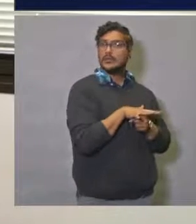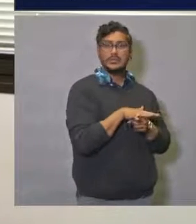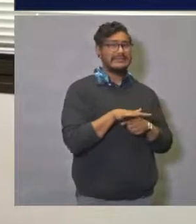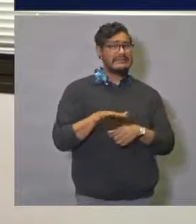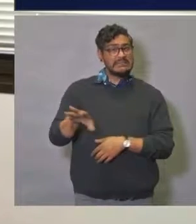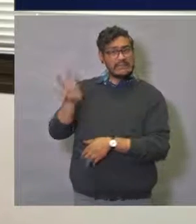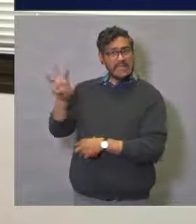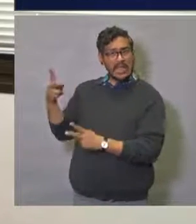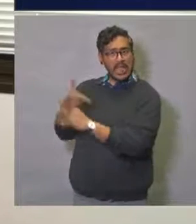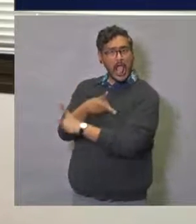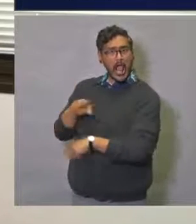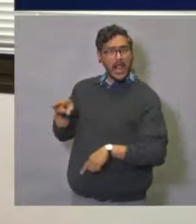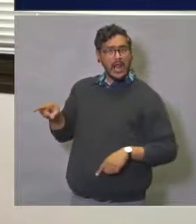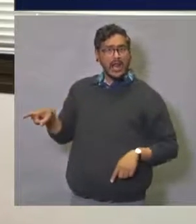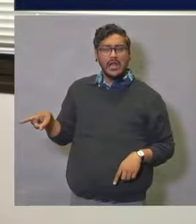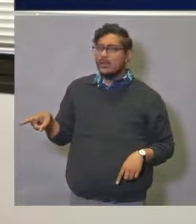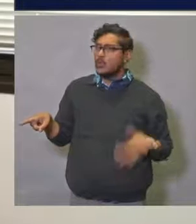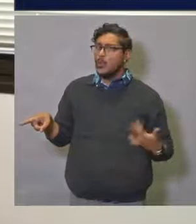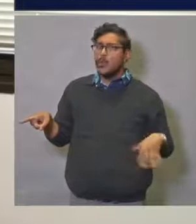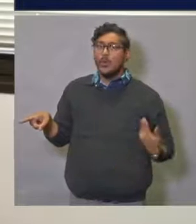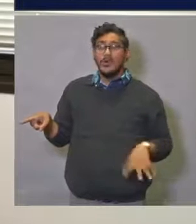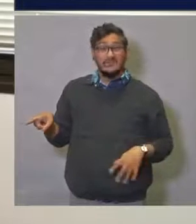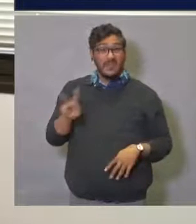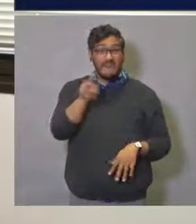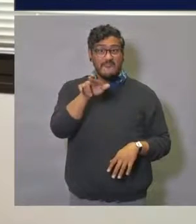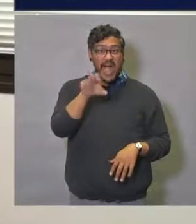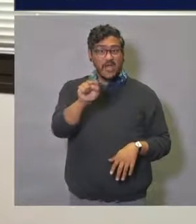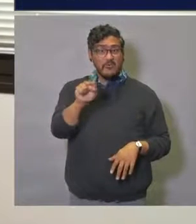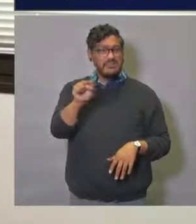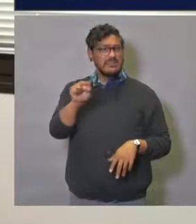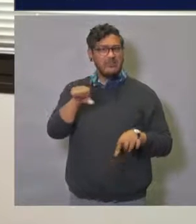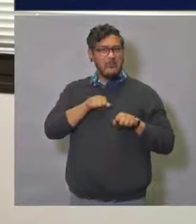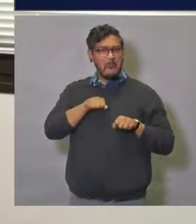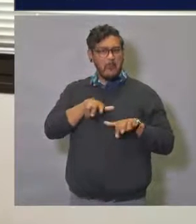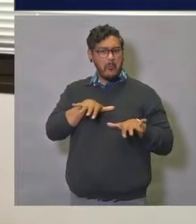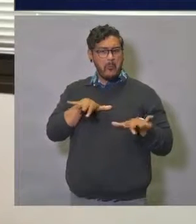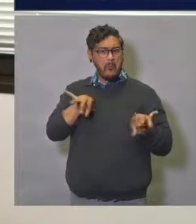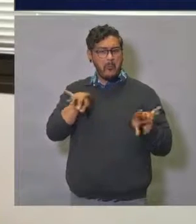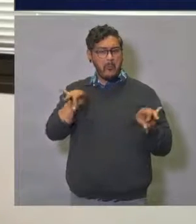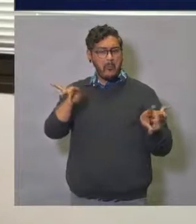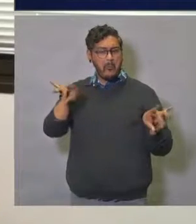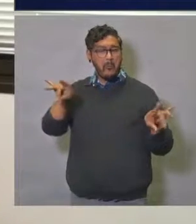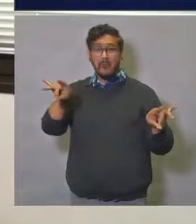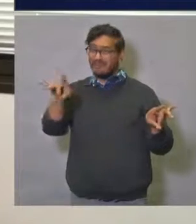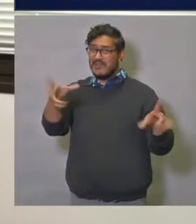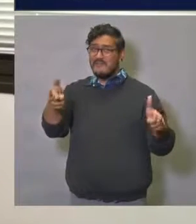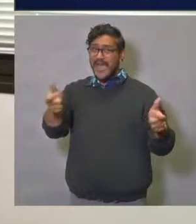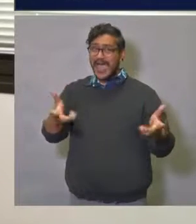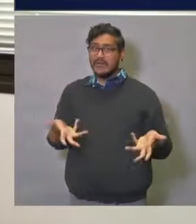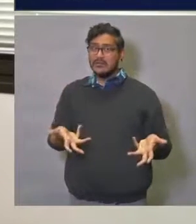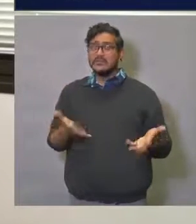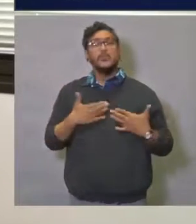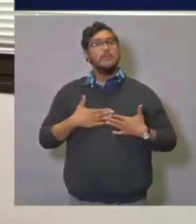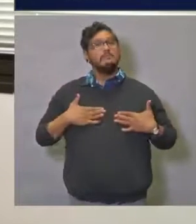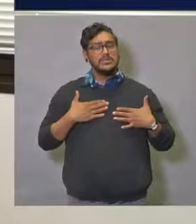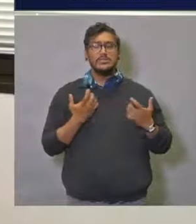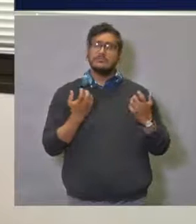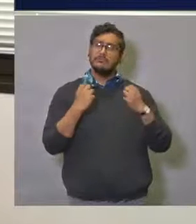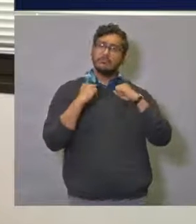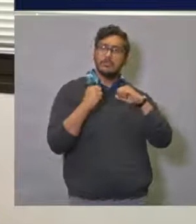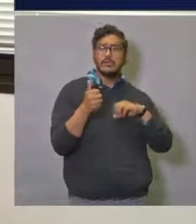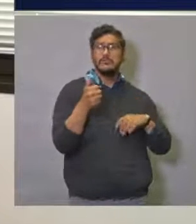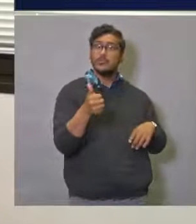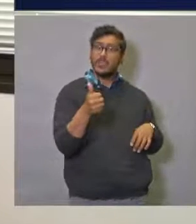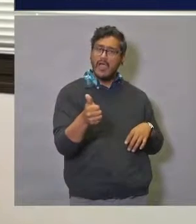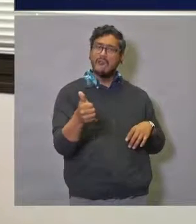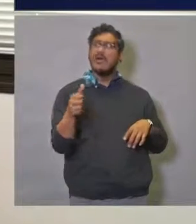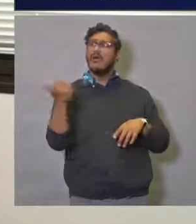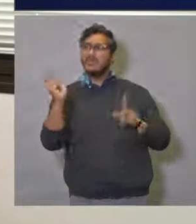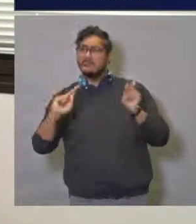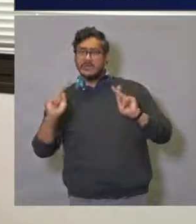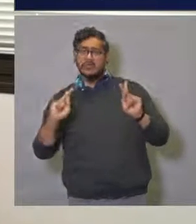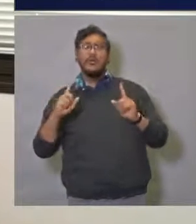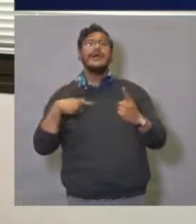VECES MAYOR QUE LA TASA DE